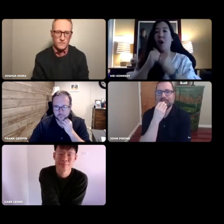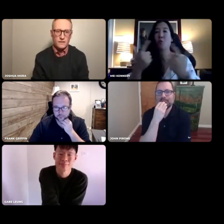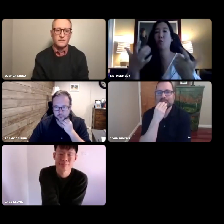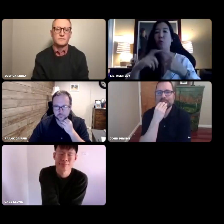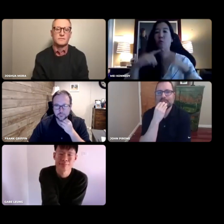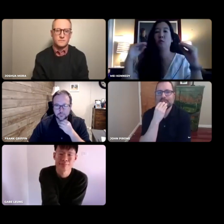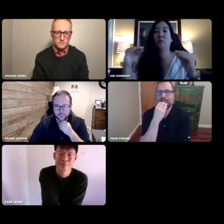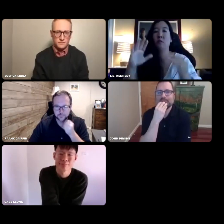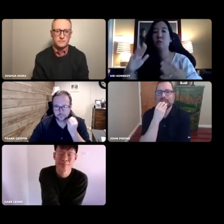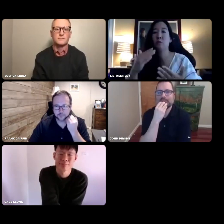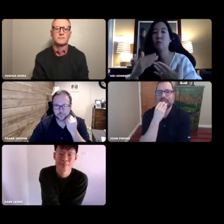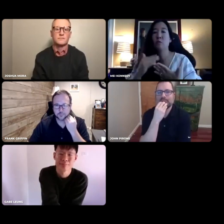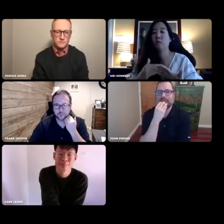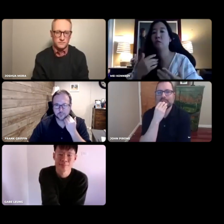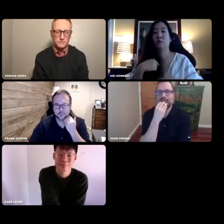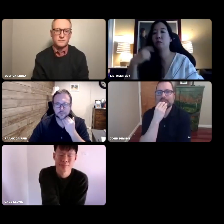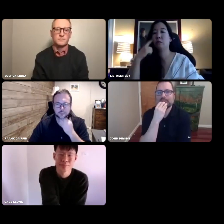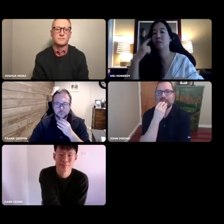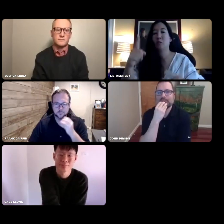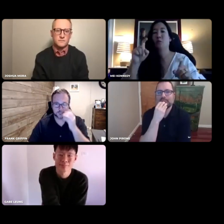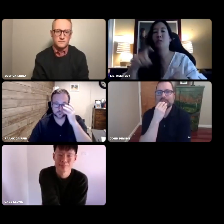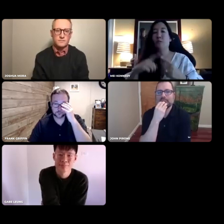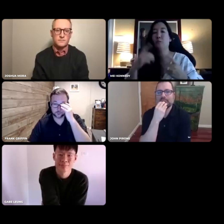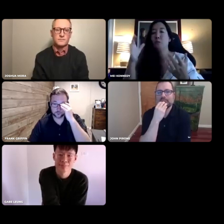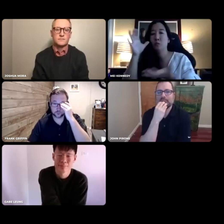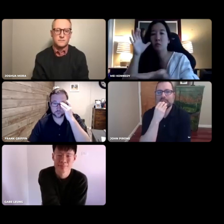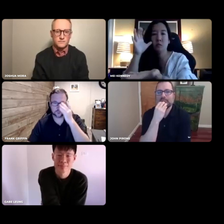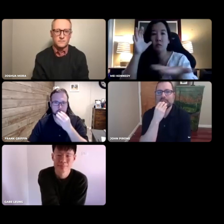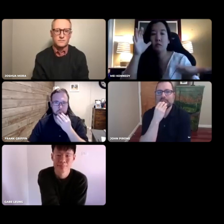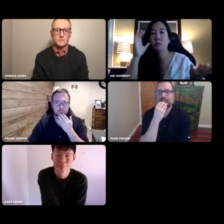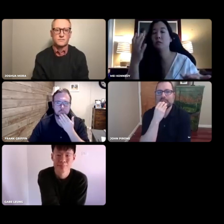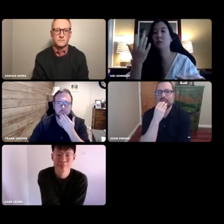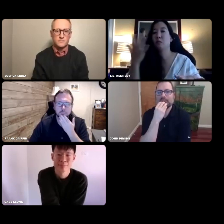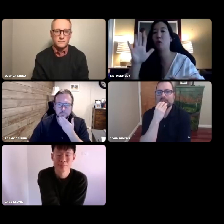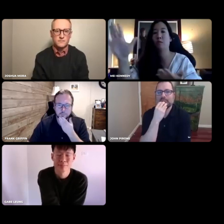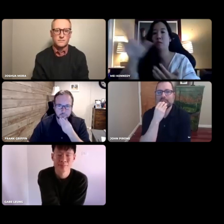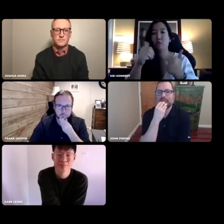are before you plan how to teach your course.